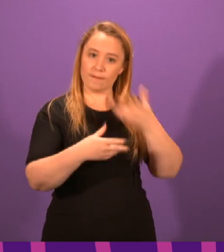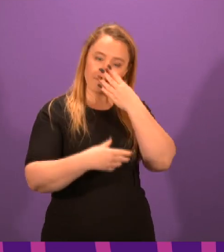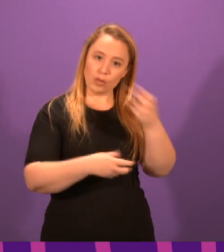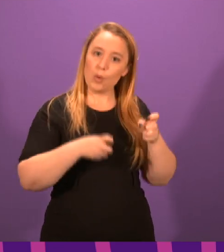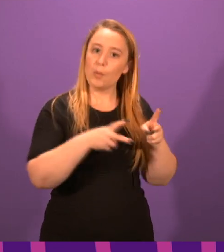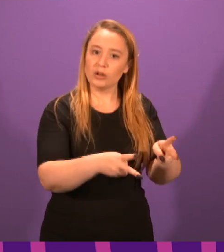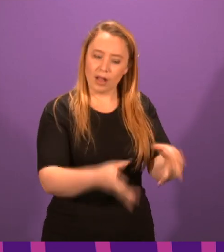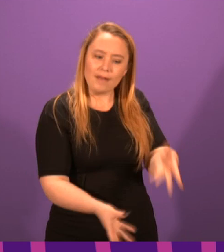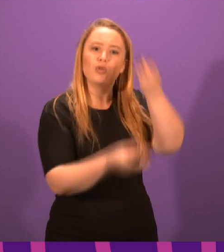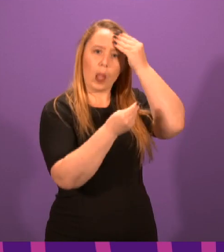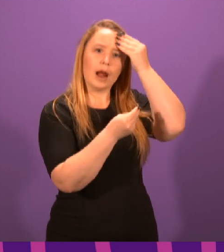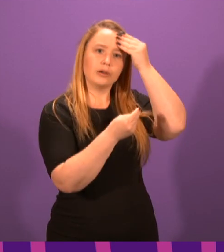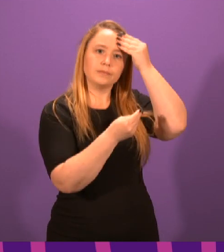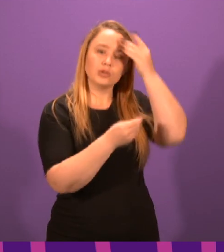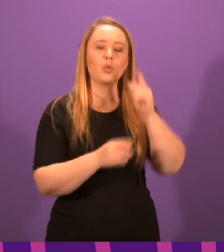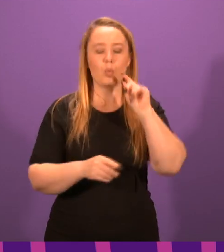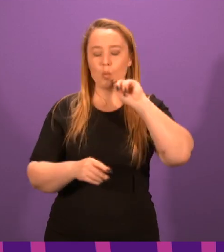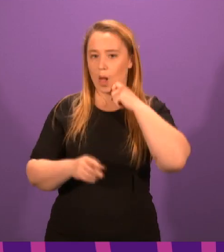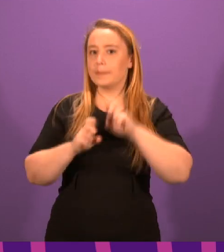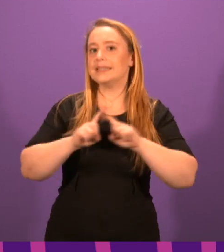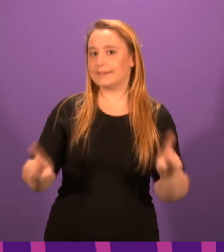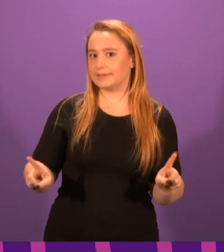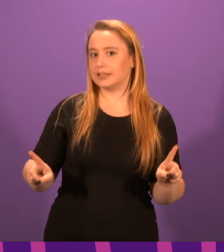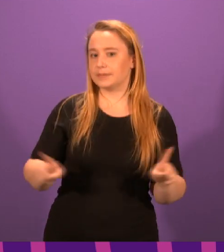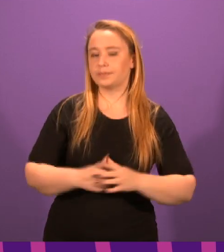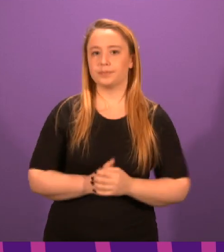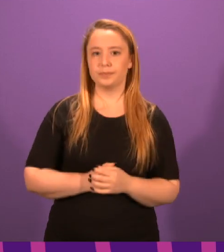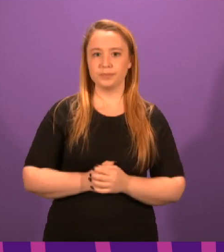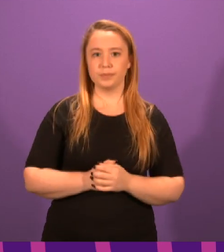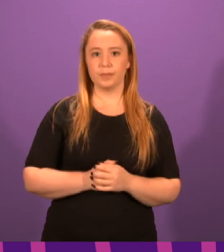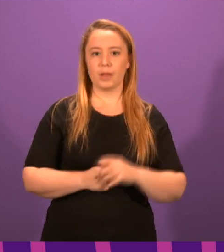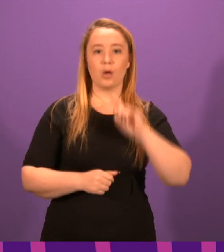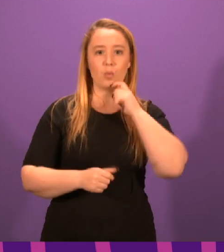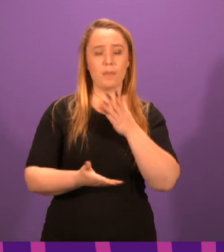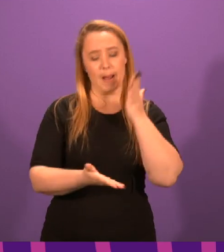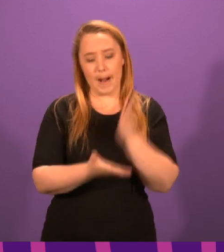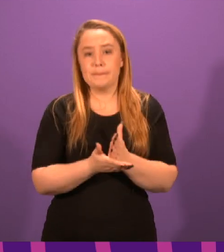There are a number of ways in which it will be different. The plan will be a truly national one,